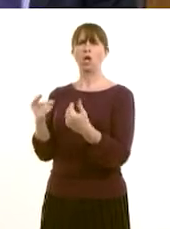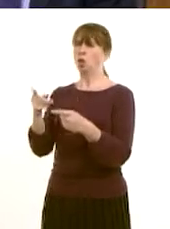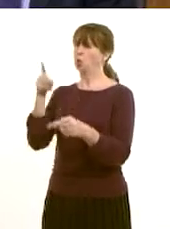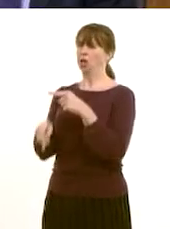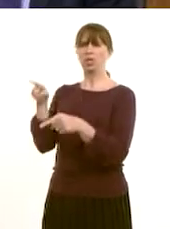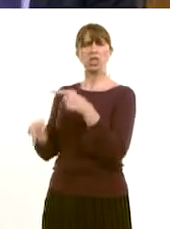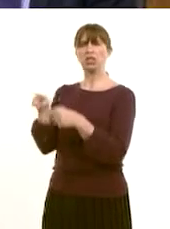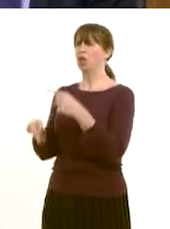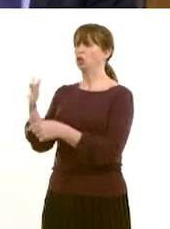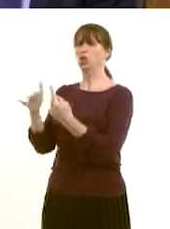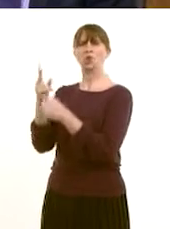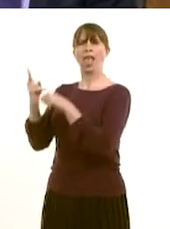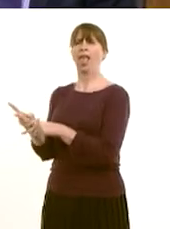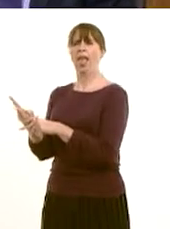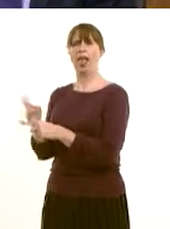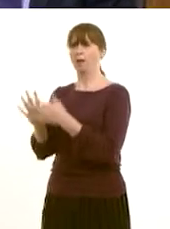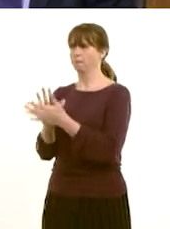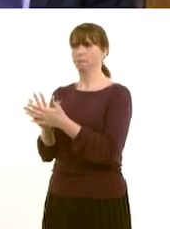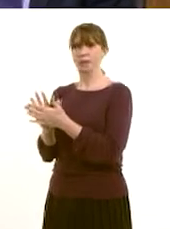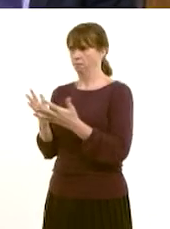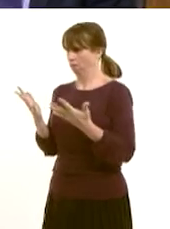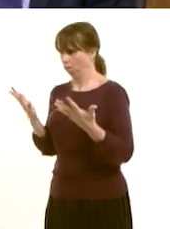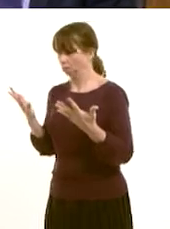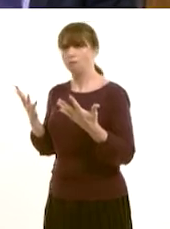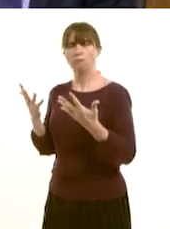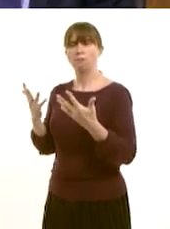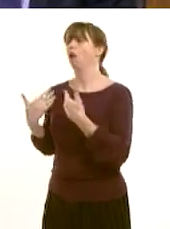they have offloaded the responsibility for providing social care to the local authorities,